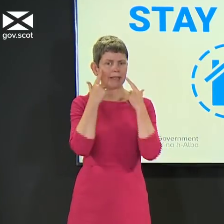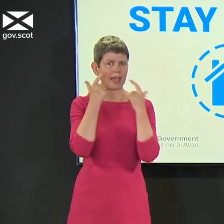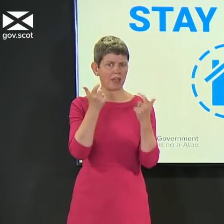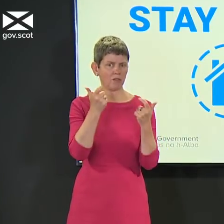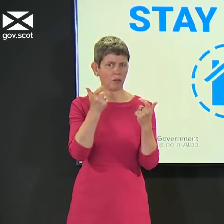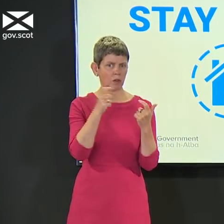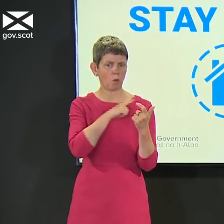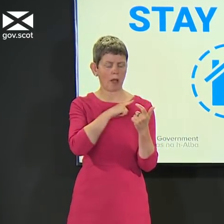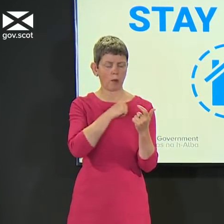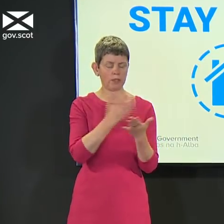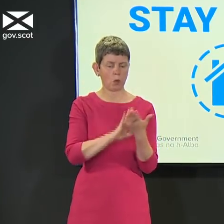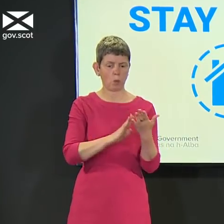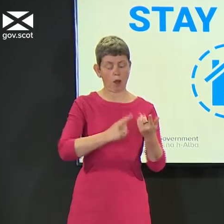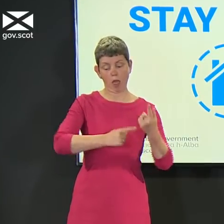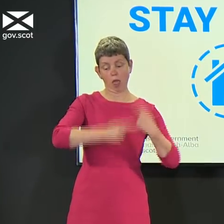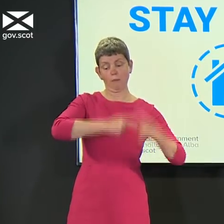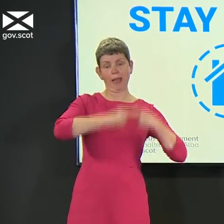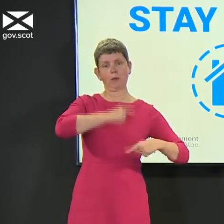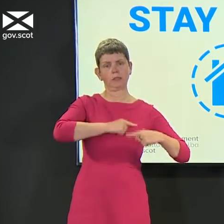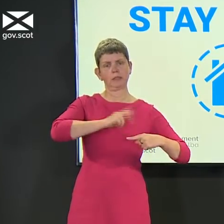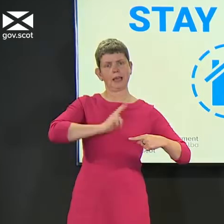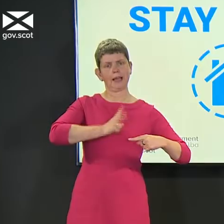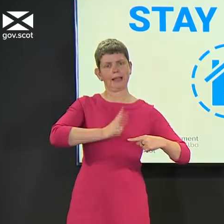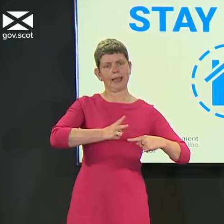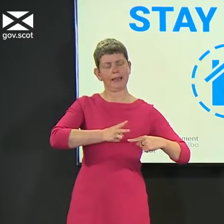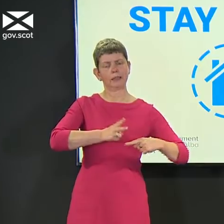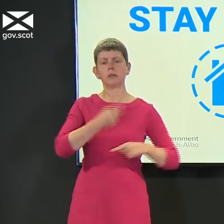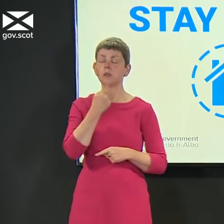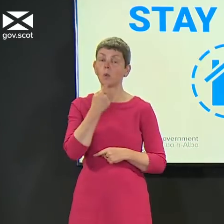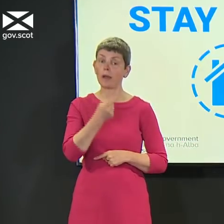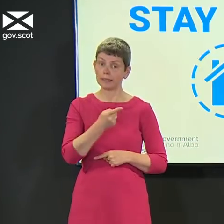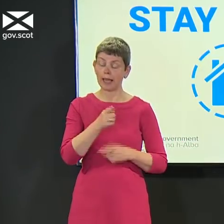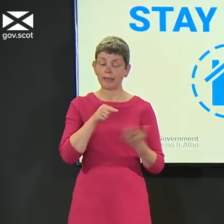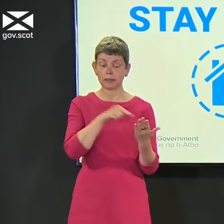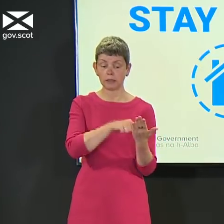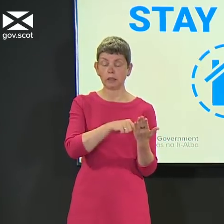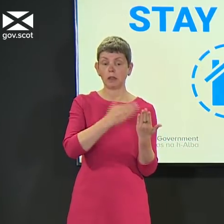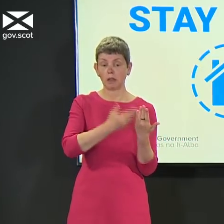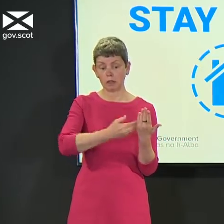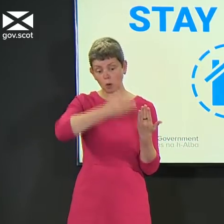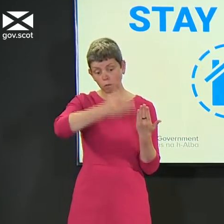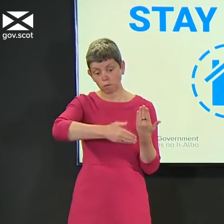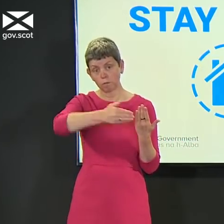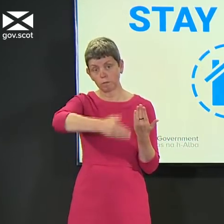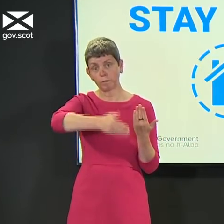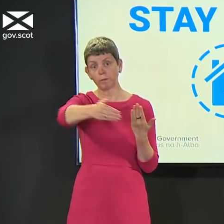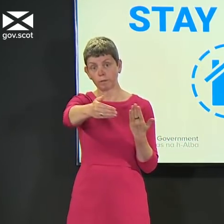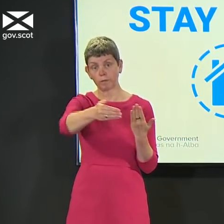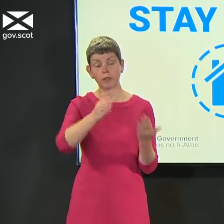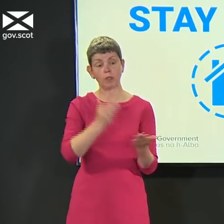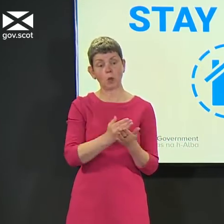I've said today that we are on track for the very significant reopening of the economy on the 26th